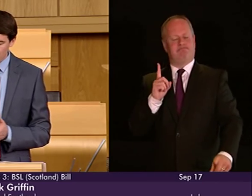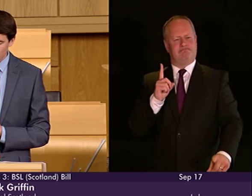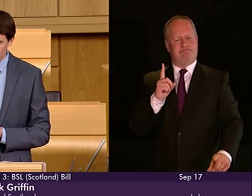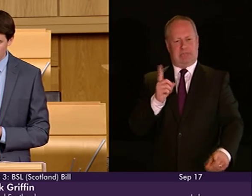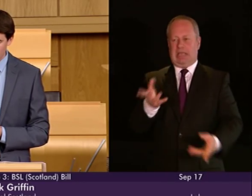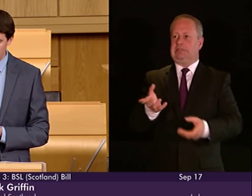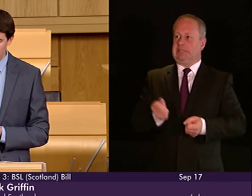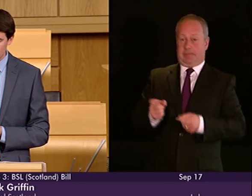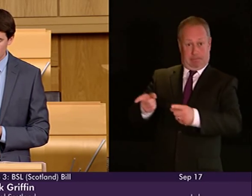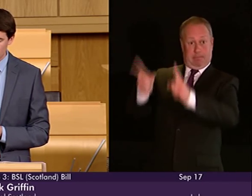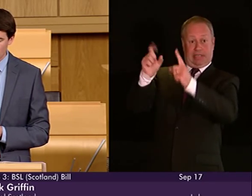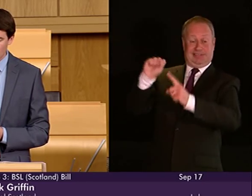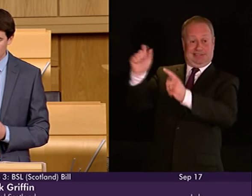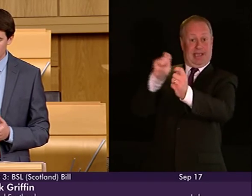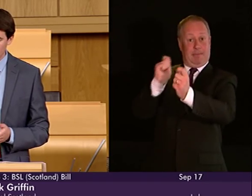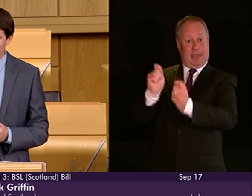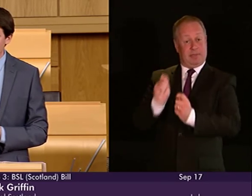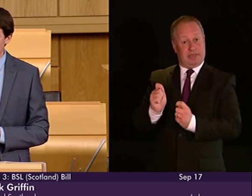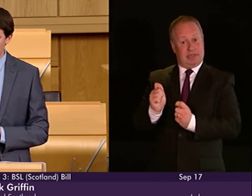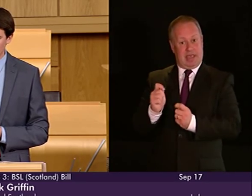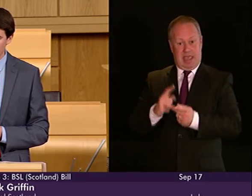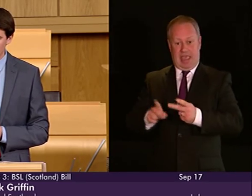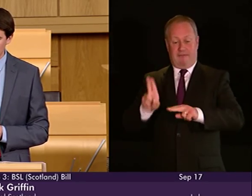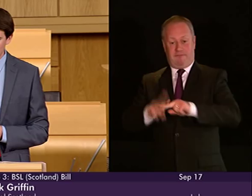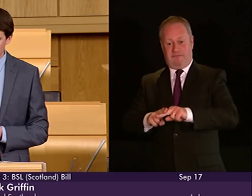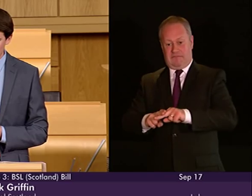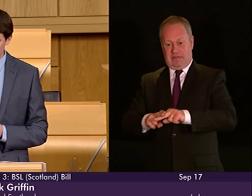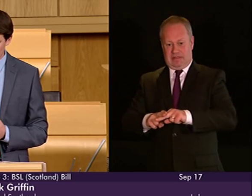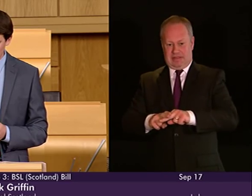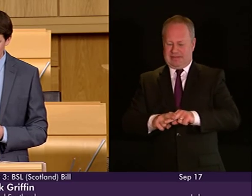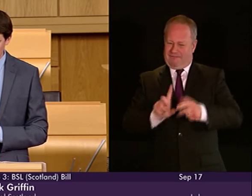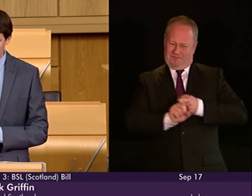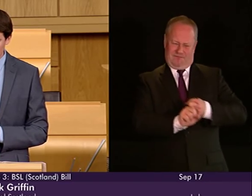accepted the minister’s argument that a fixed-term cycle is more predictable and simpler